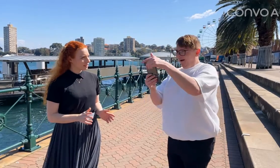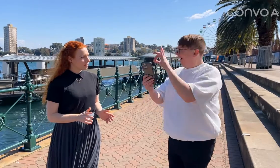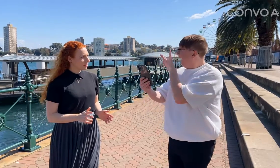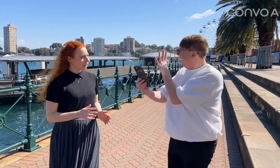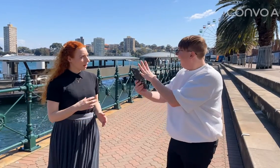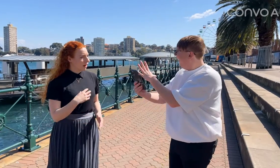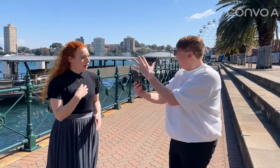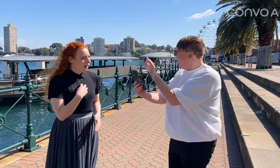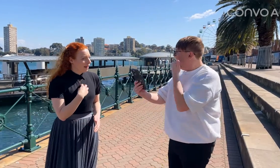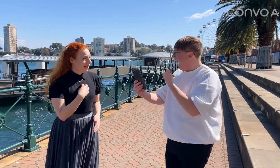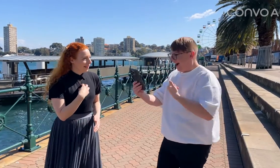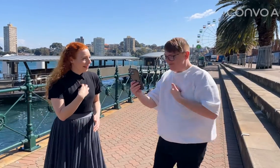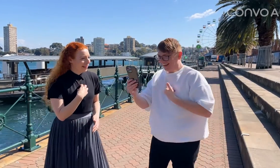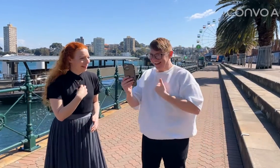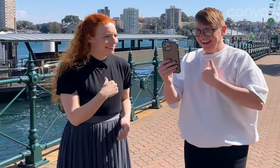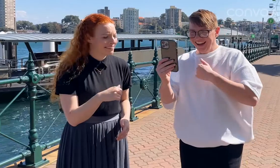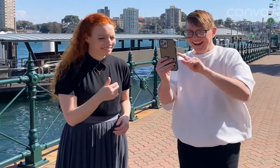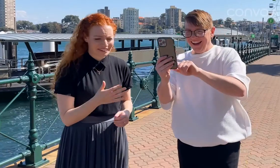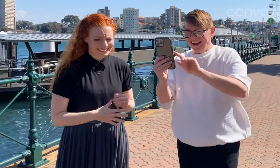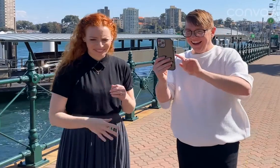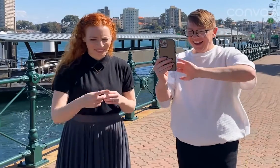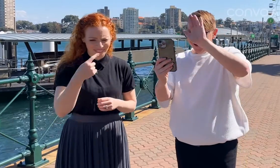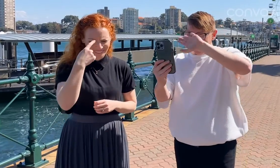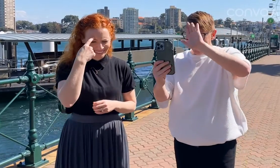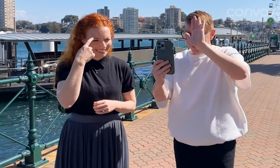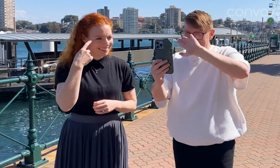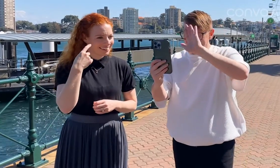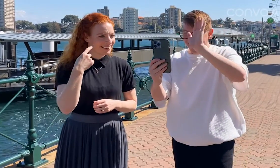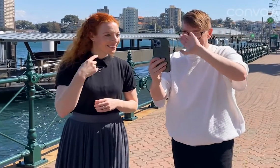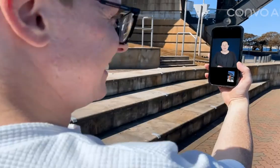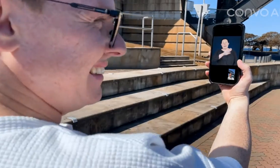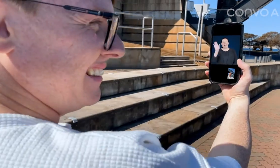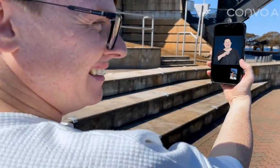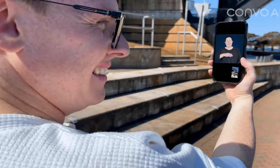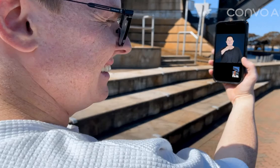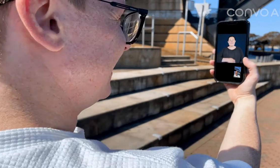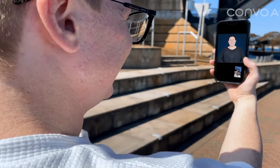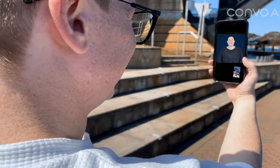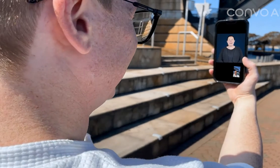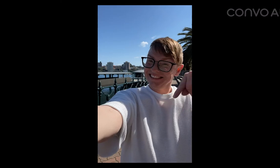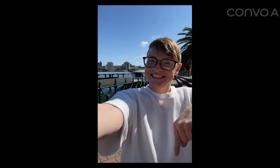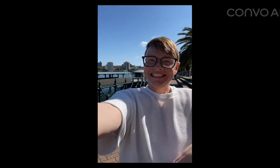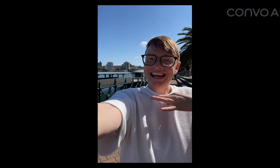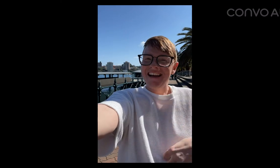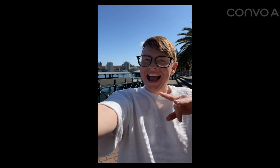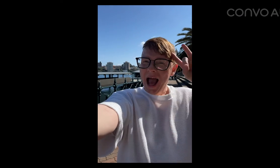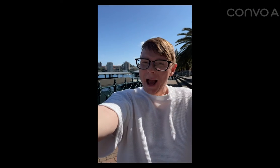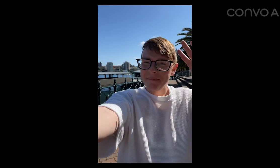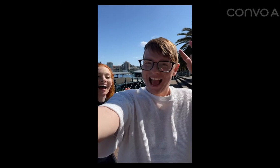what a coincidence, they are calling me. Never thought of that! Hi Producer: Hi David. Hi it's David and Emma.